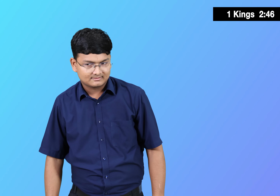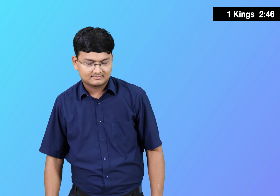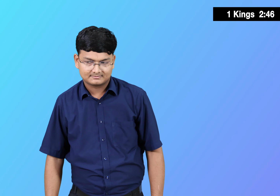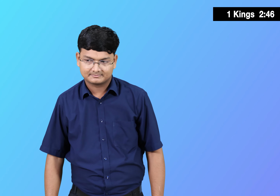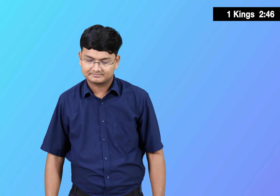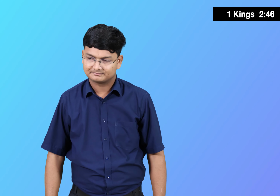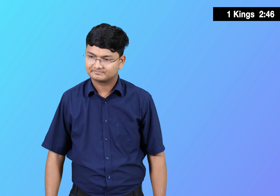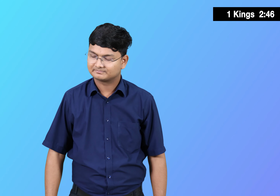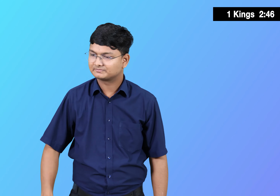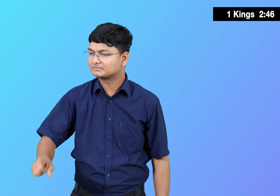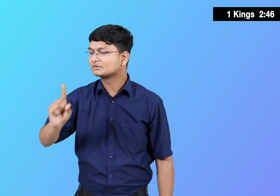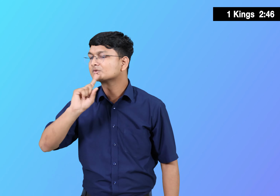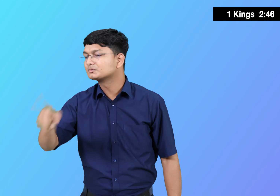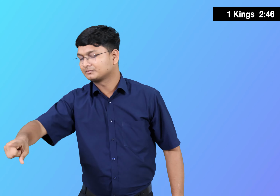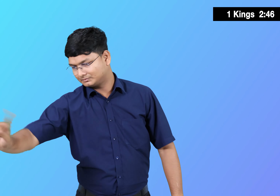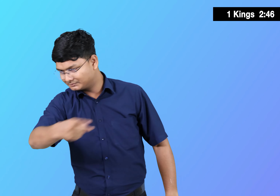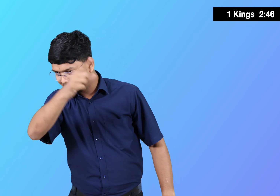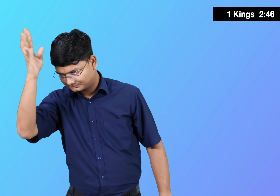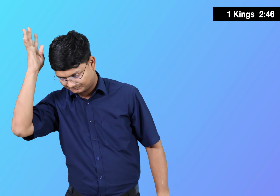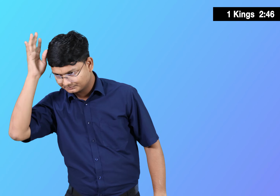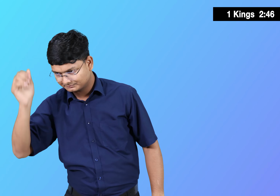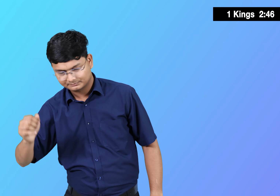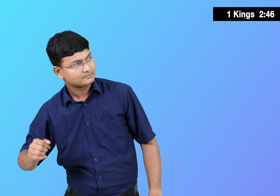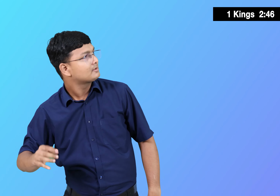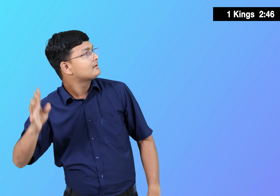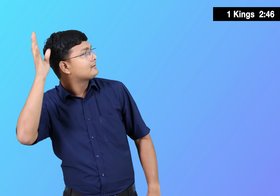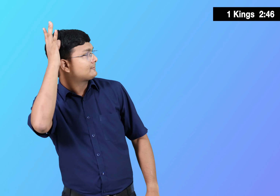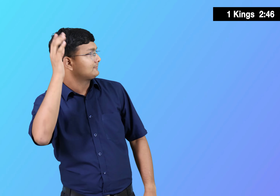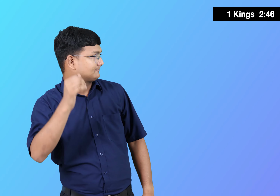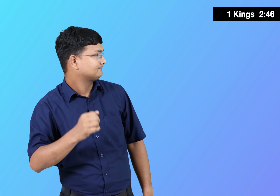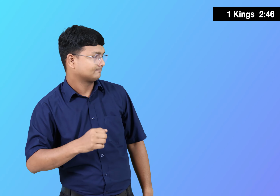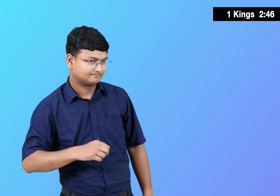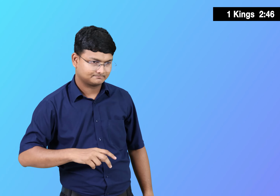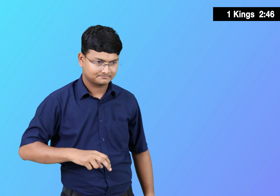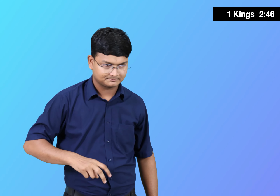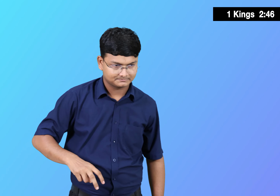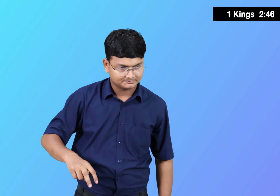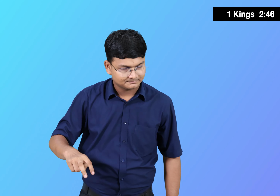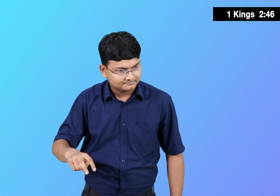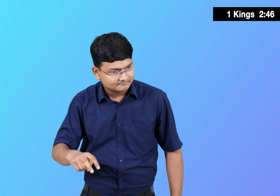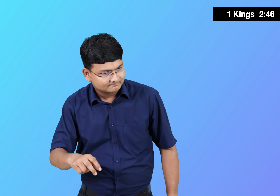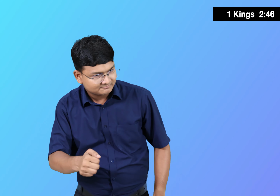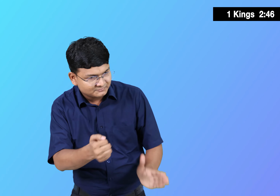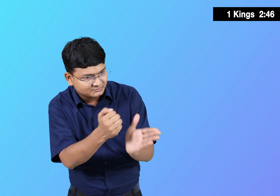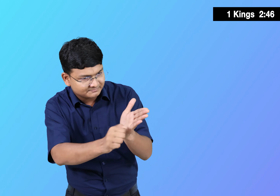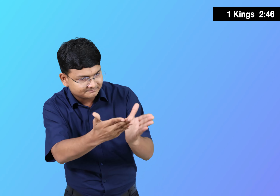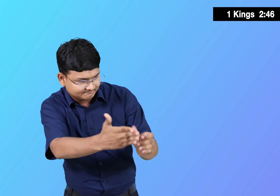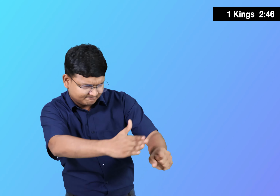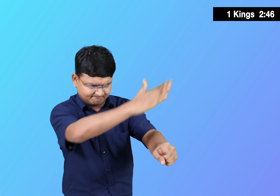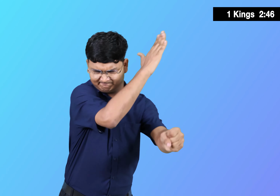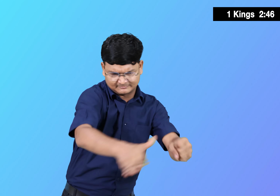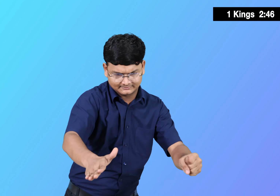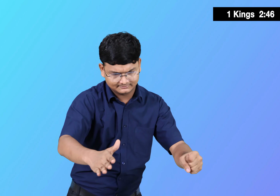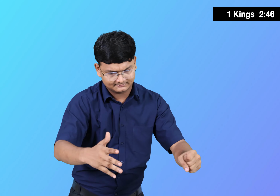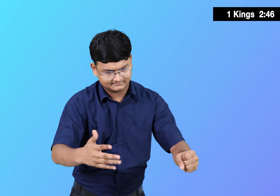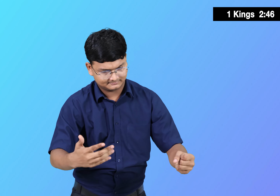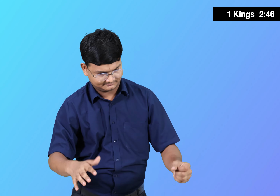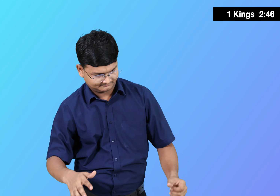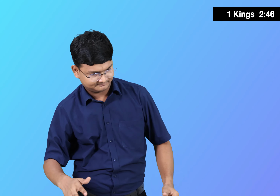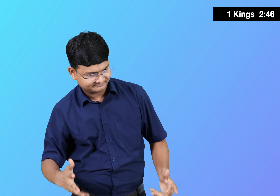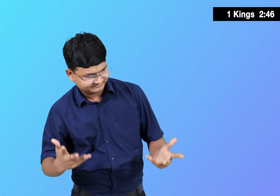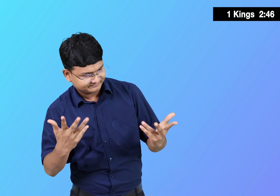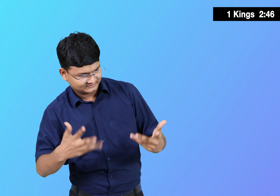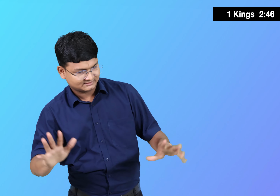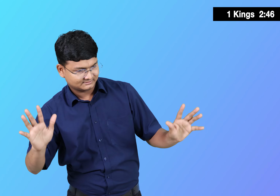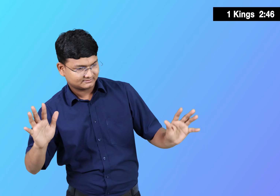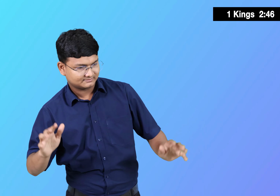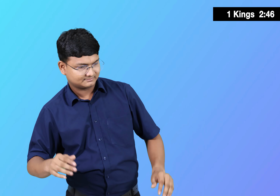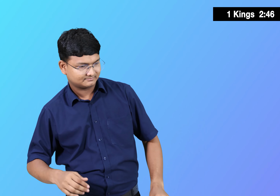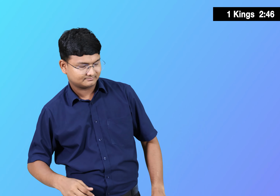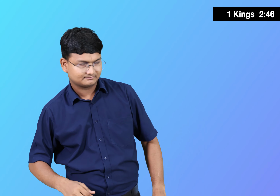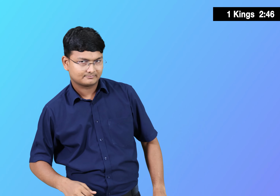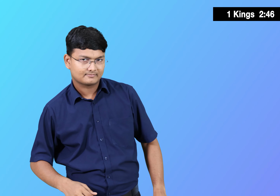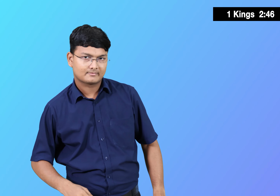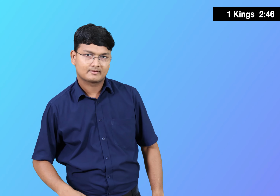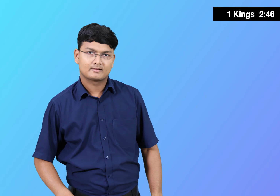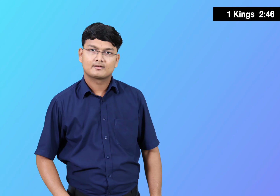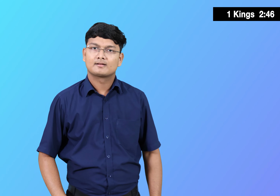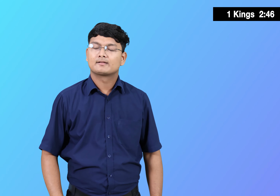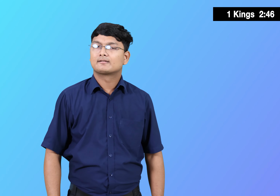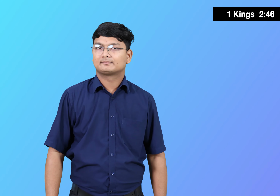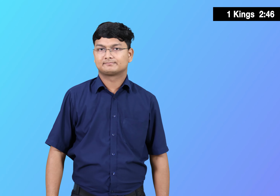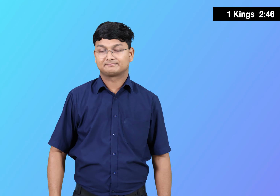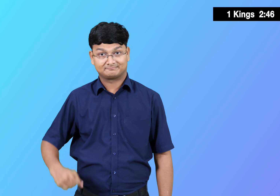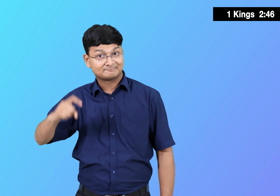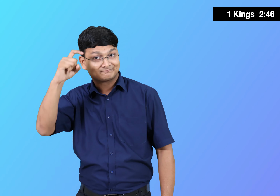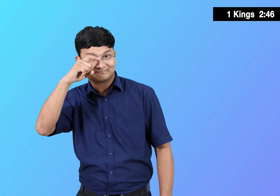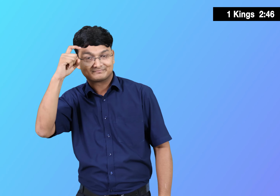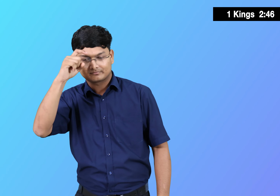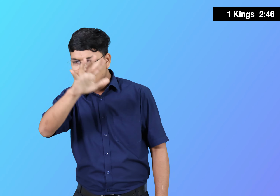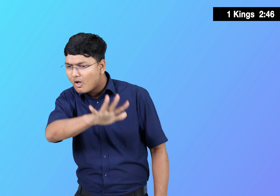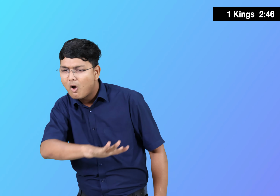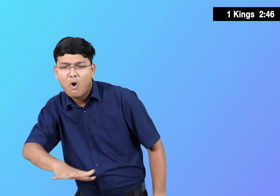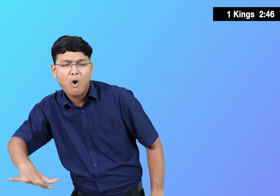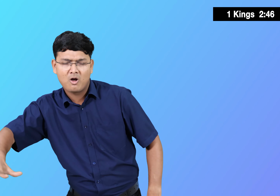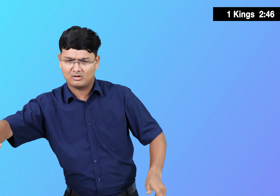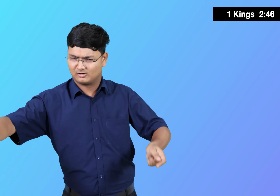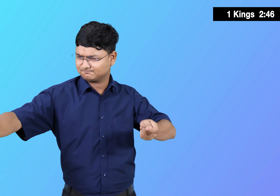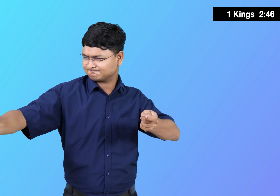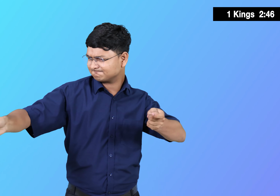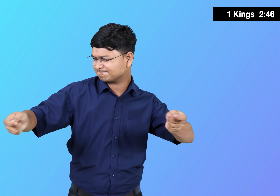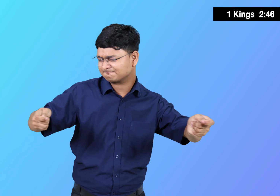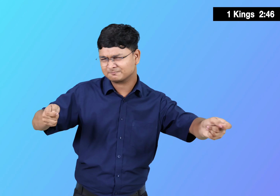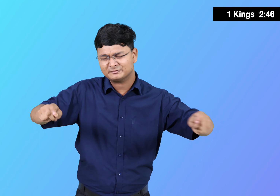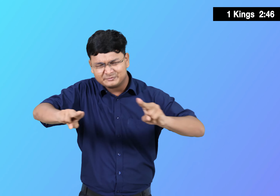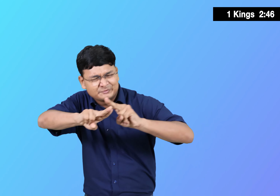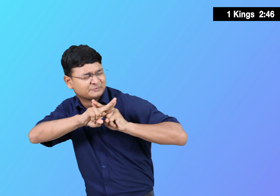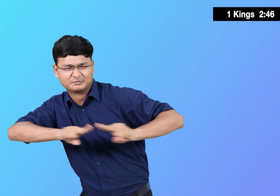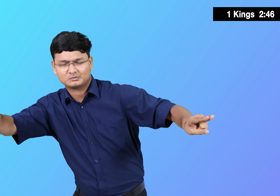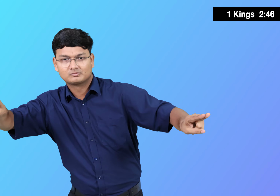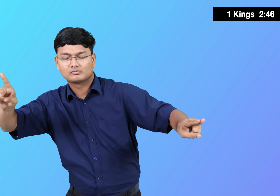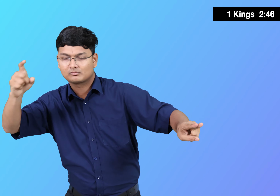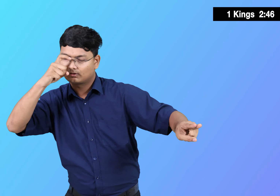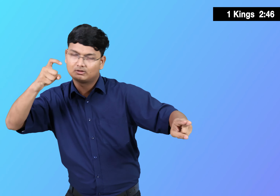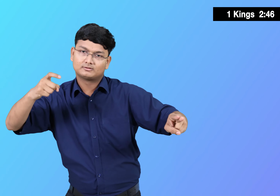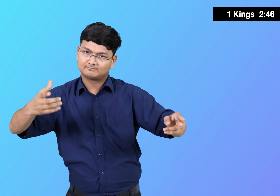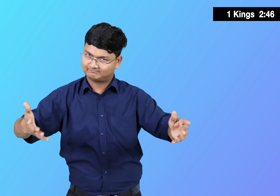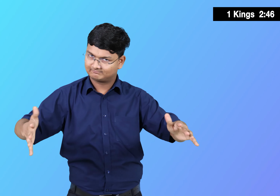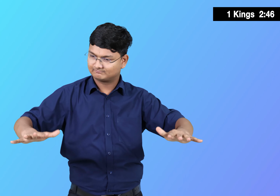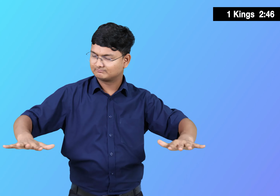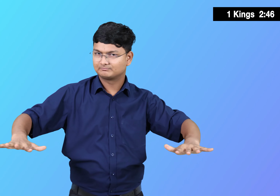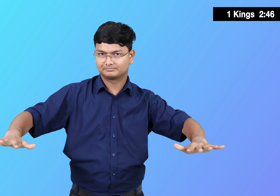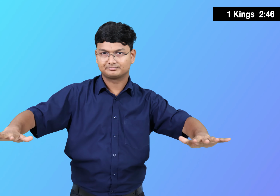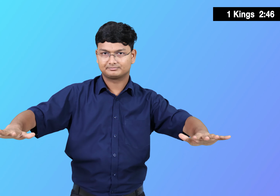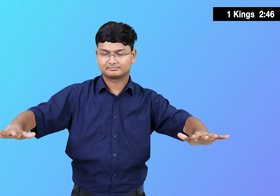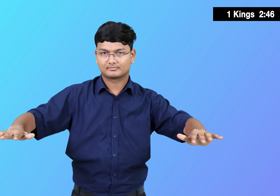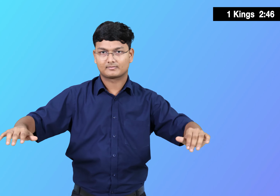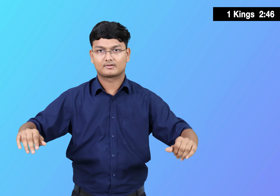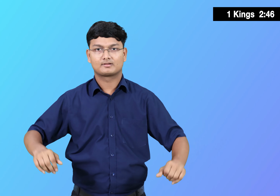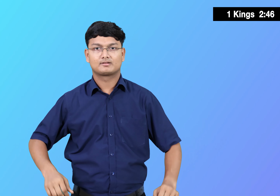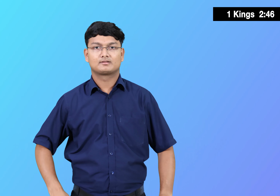Then the king ordered Benaiah to kill Shimei, and he did. So Solomon had full control of his kingdom.